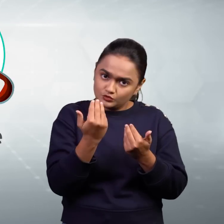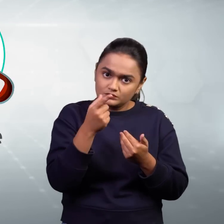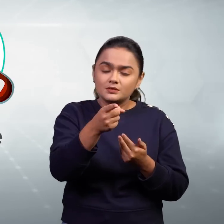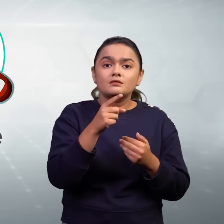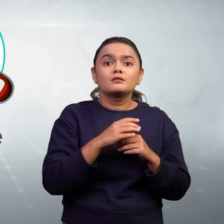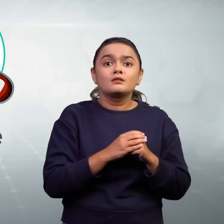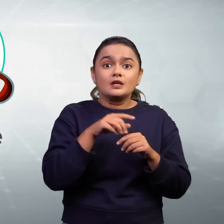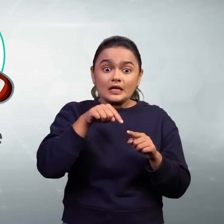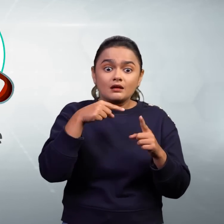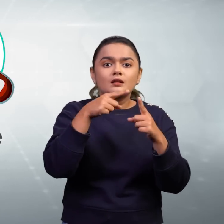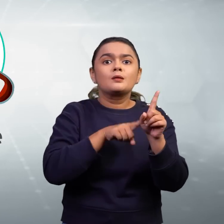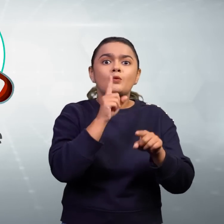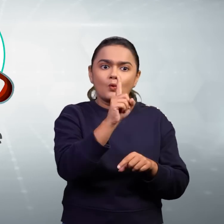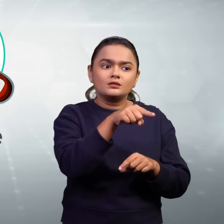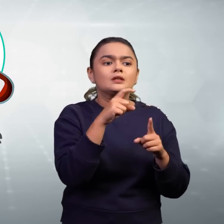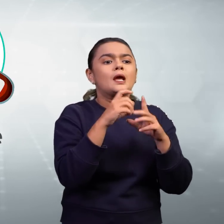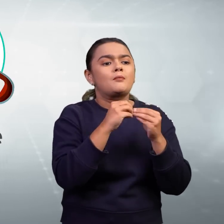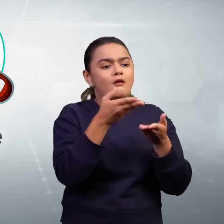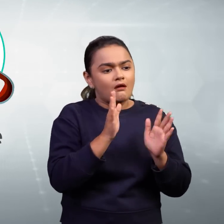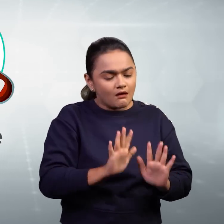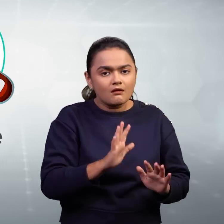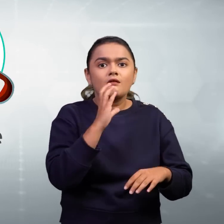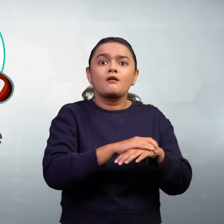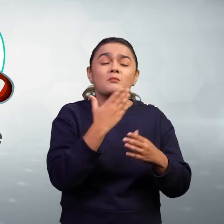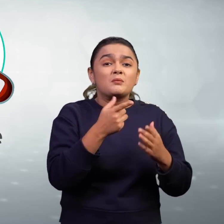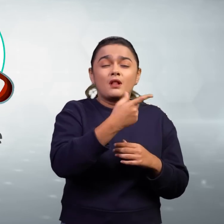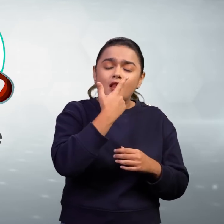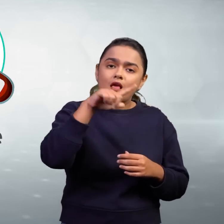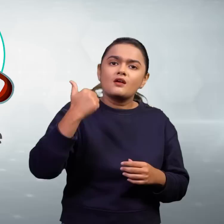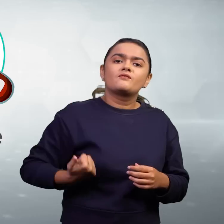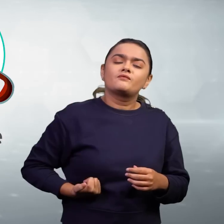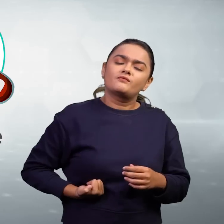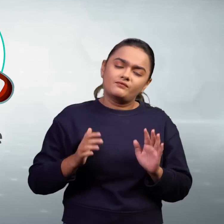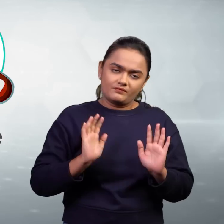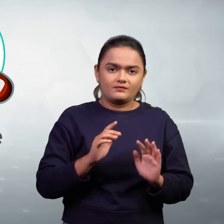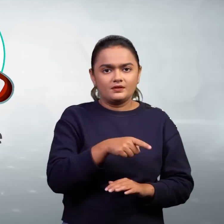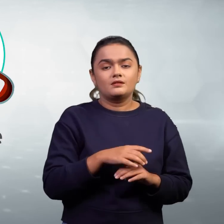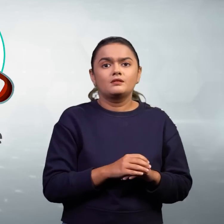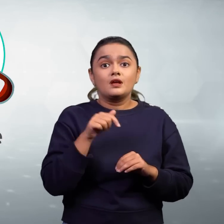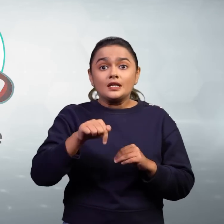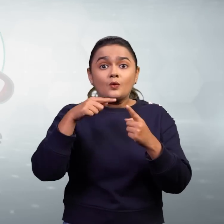This test helps determine if a child has Type I diabetes and whether they may need lifelong insulin.